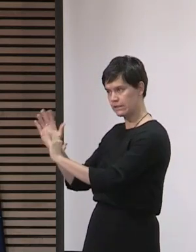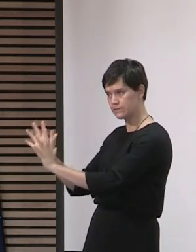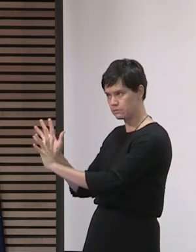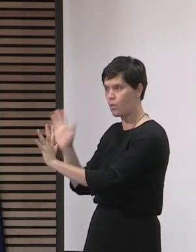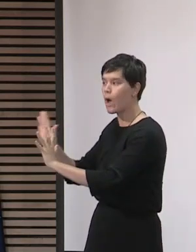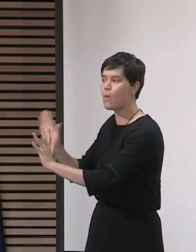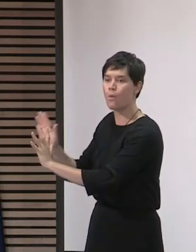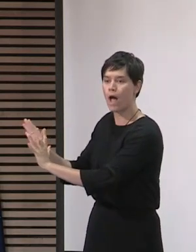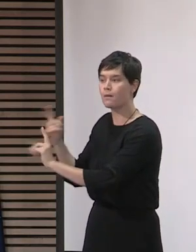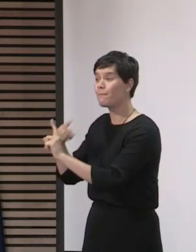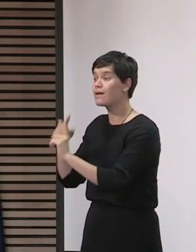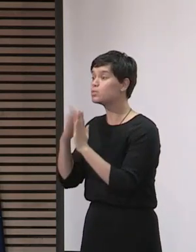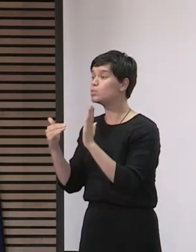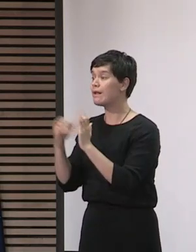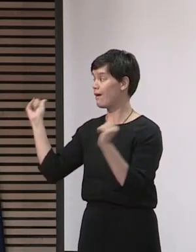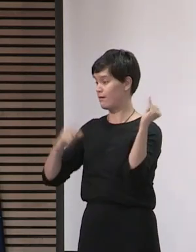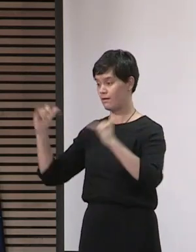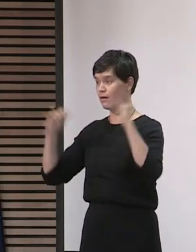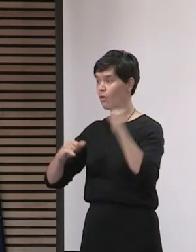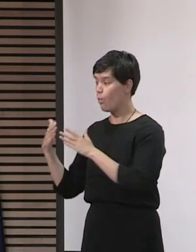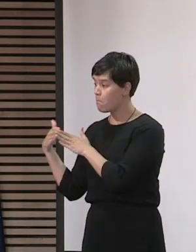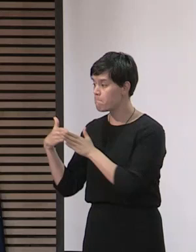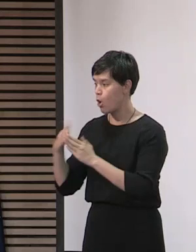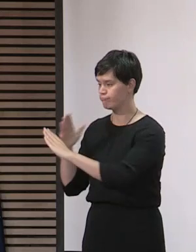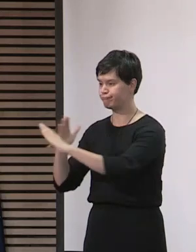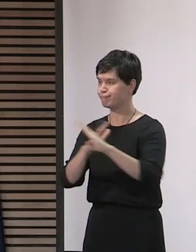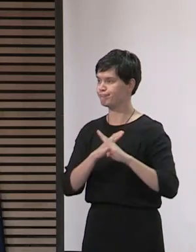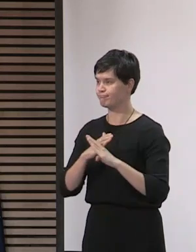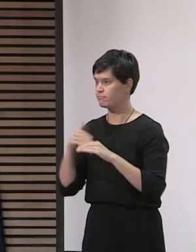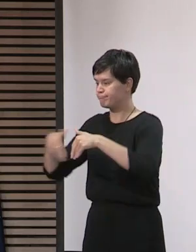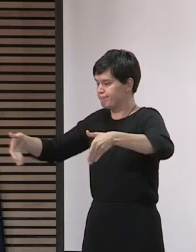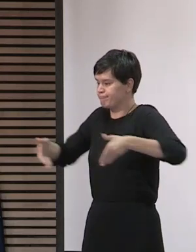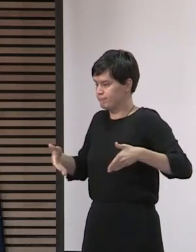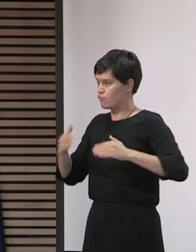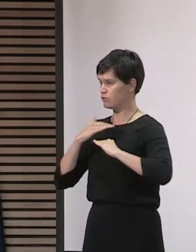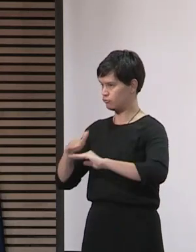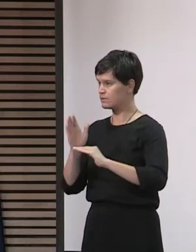and of course the ongoing role of our border controls and the